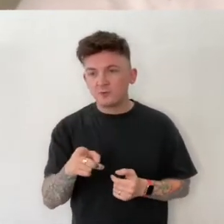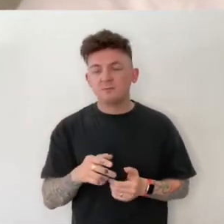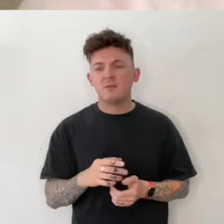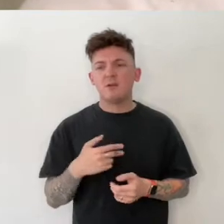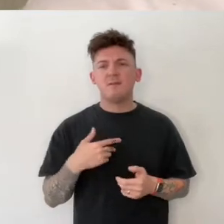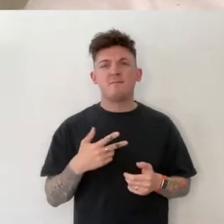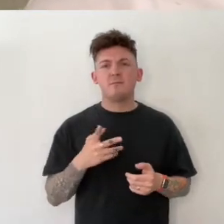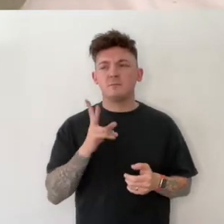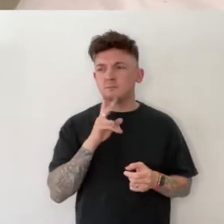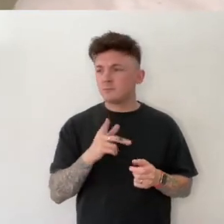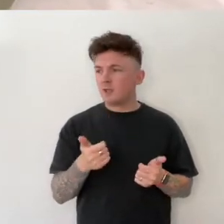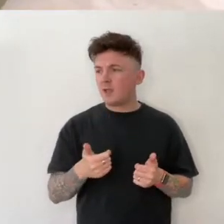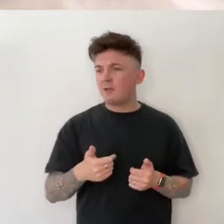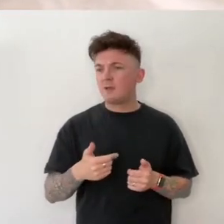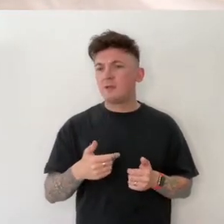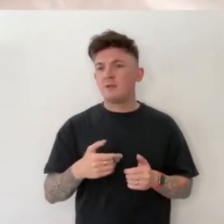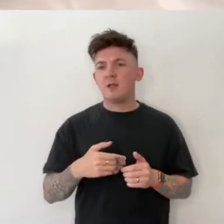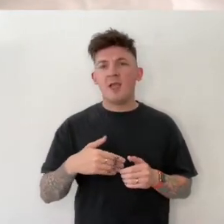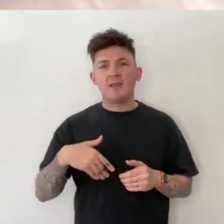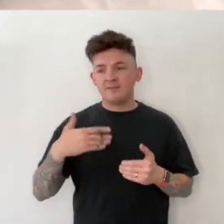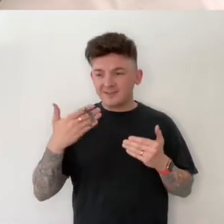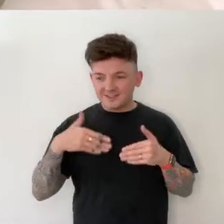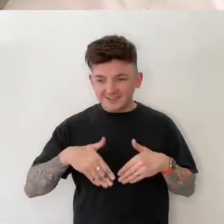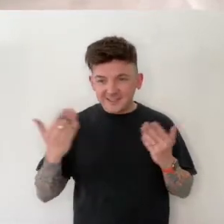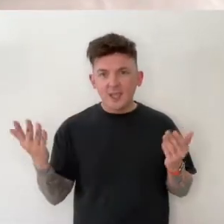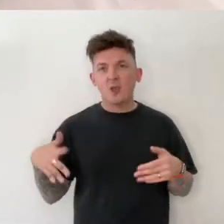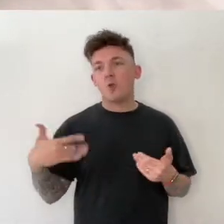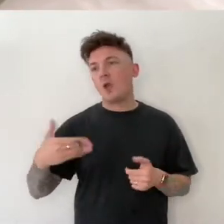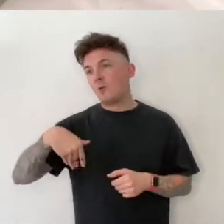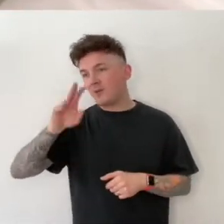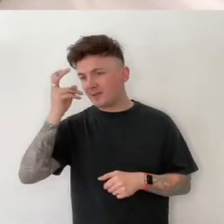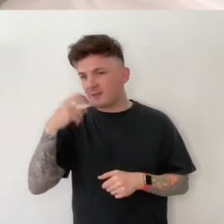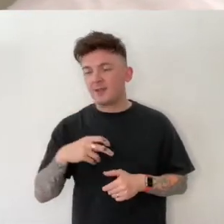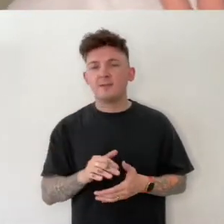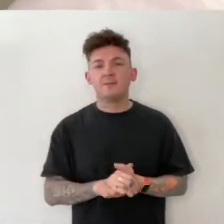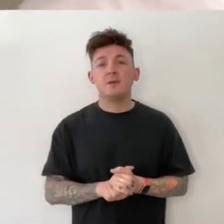the day and it'd be fine, i could wear this going out it'd be fine. before we start wrapping